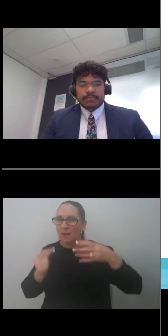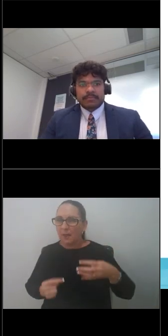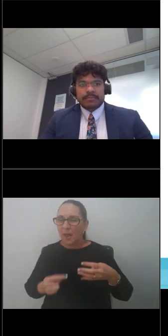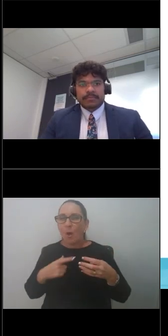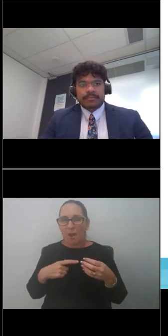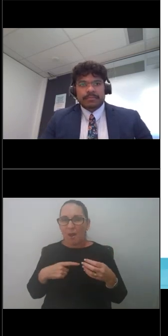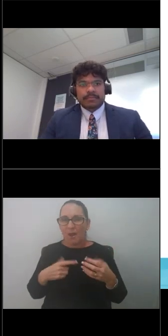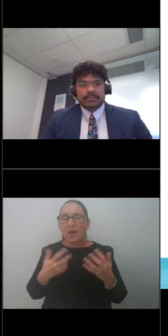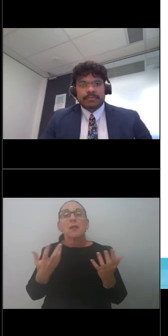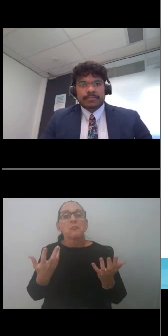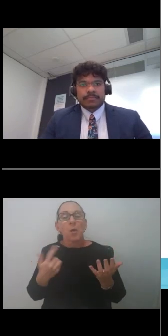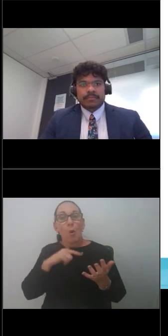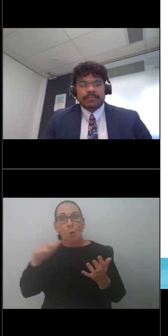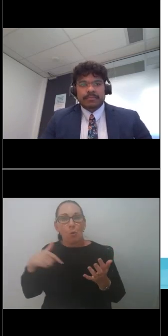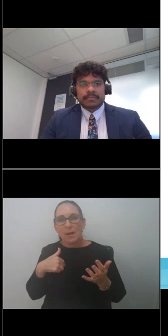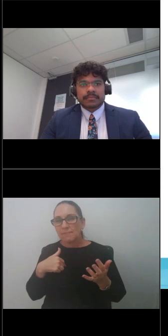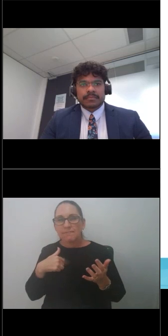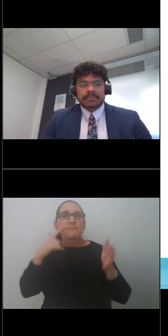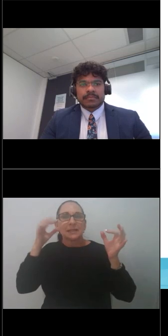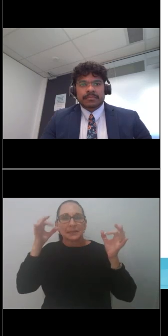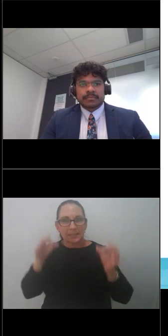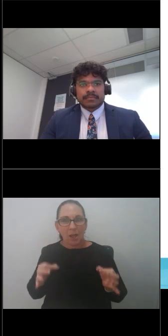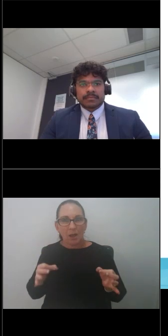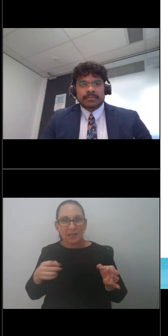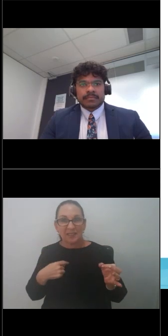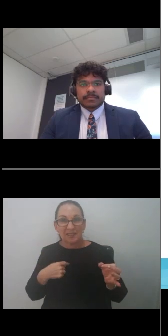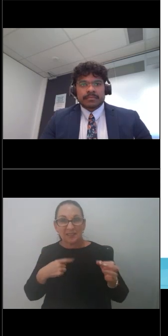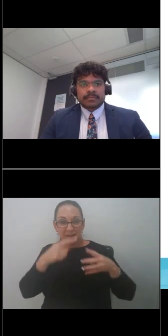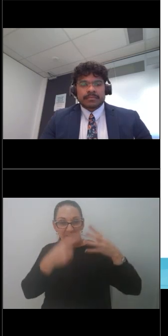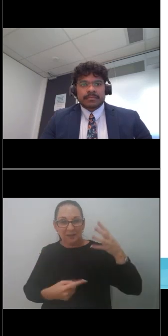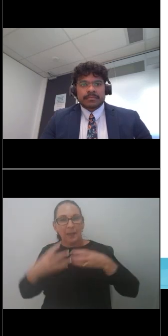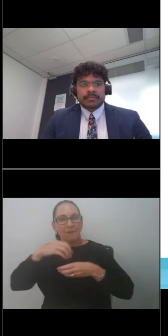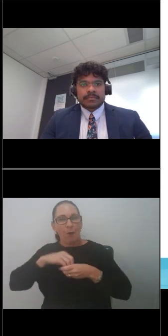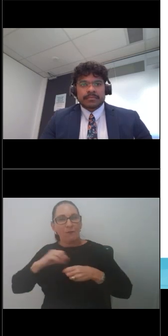decided was we looked at those themes as part of our training before we developed the training and